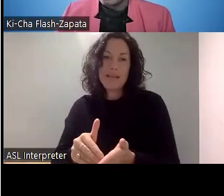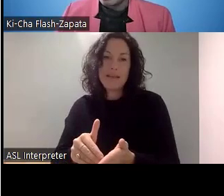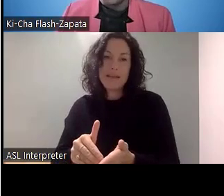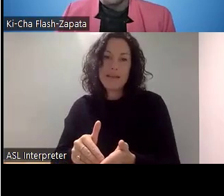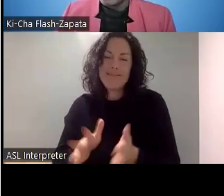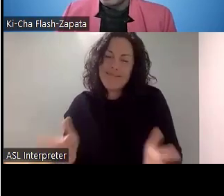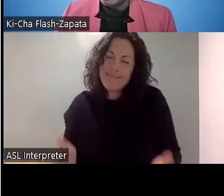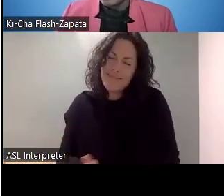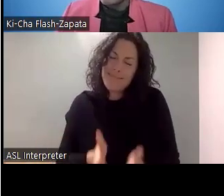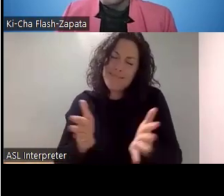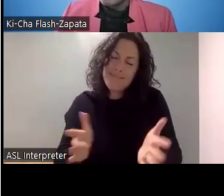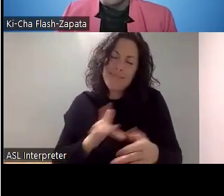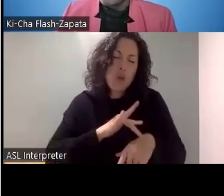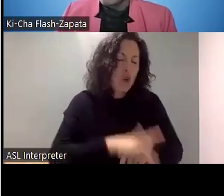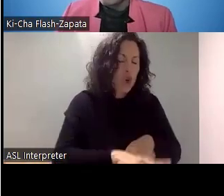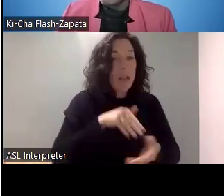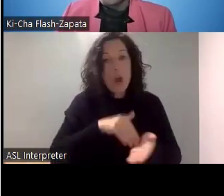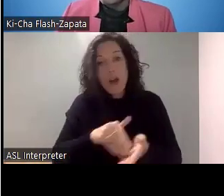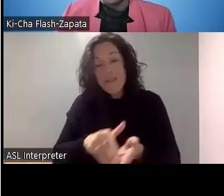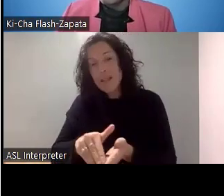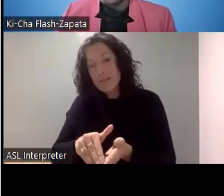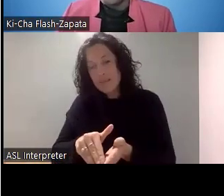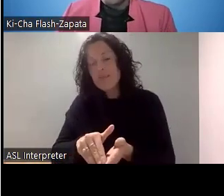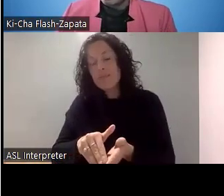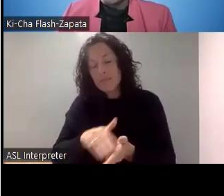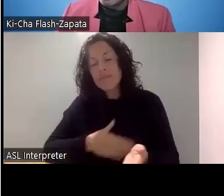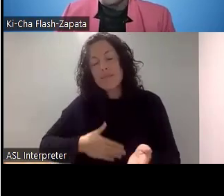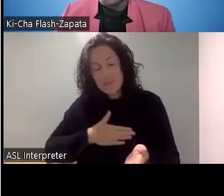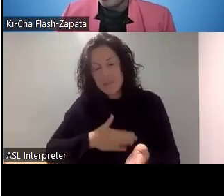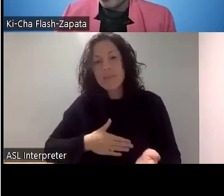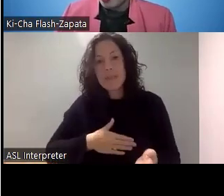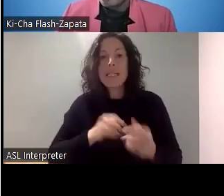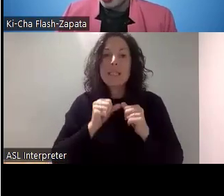and the hope is that you will continue to contact your program